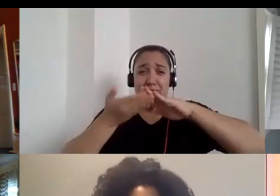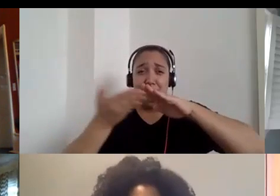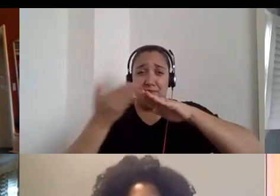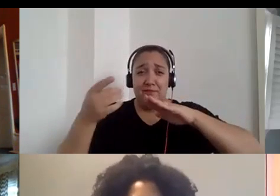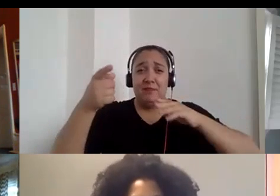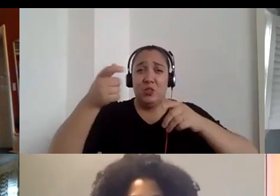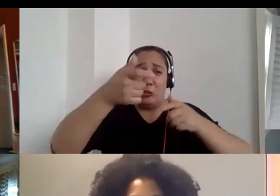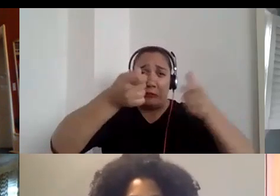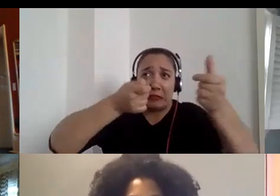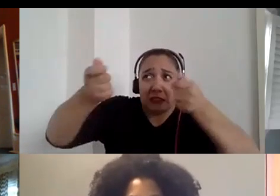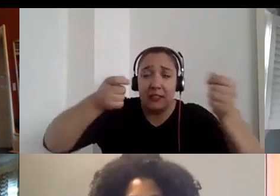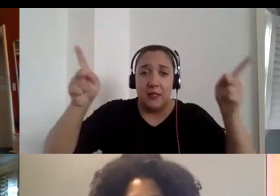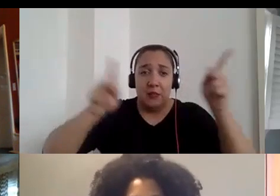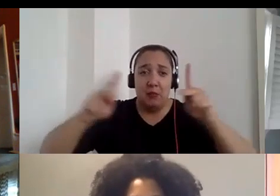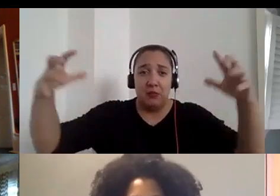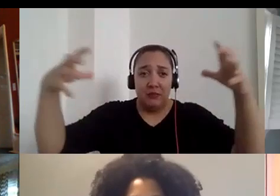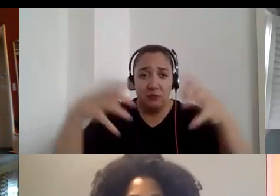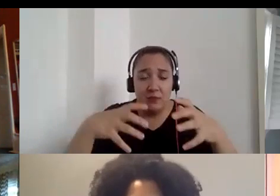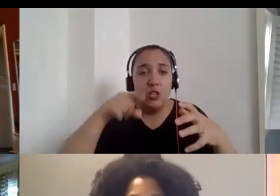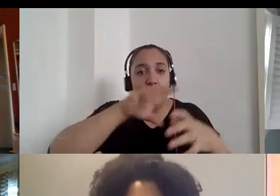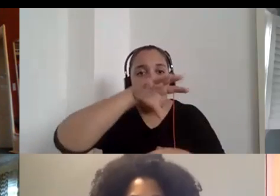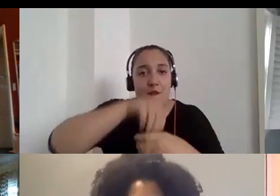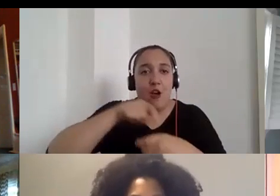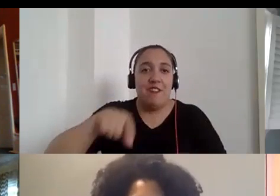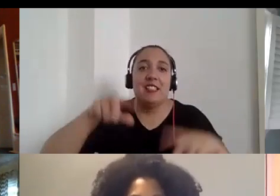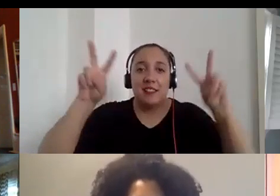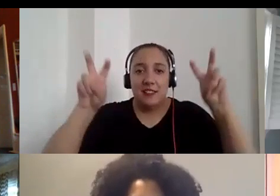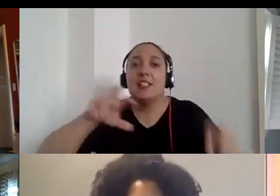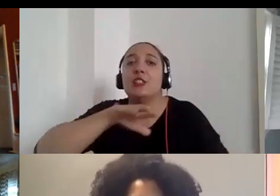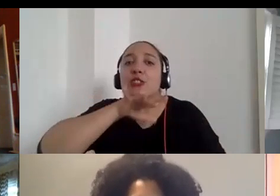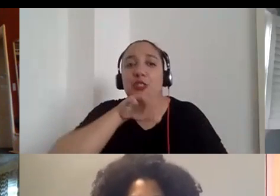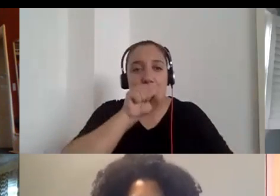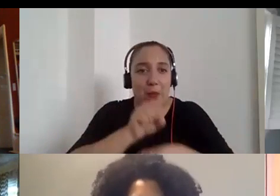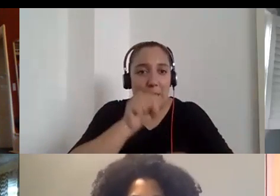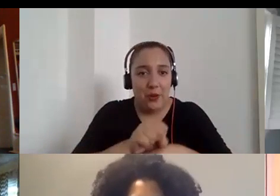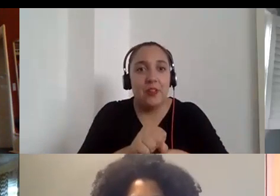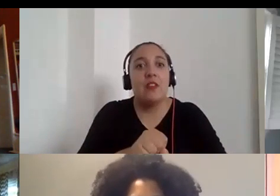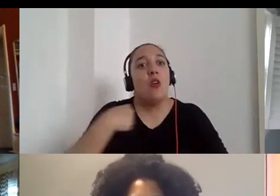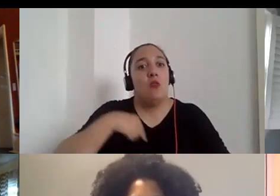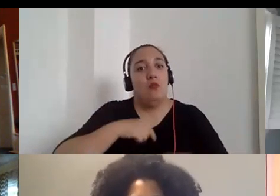doing the dirty work to make this happen and bring us together and dance NYC for doing the same.